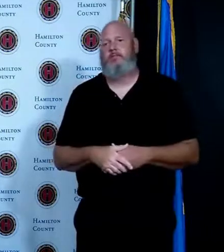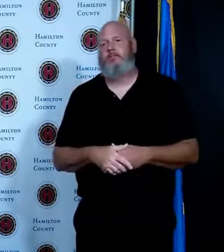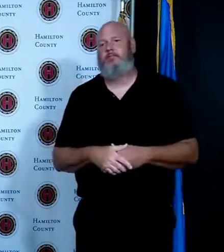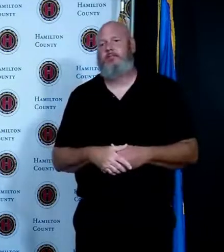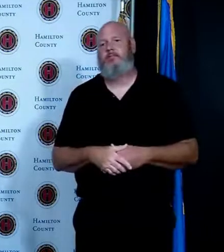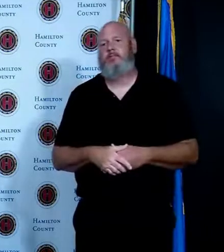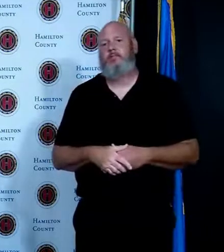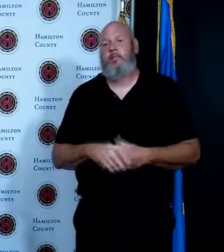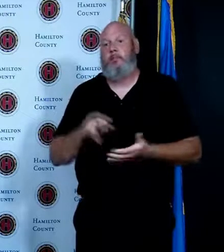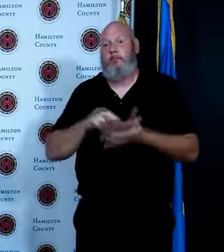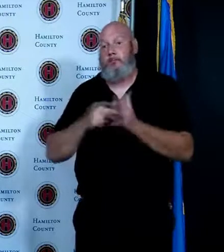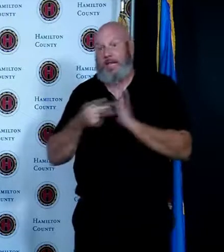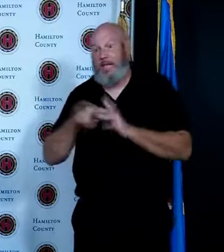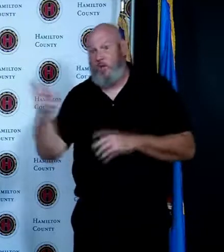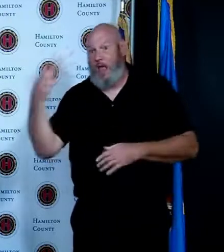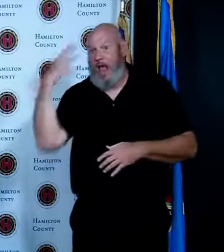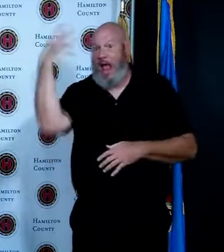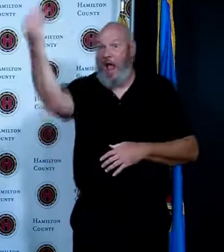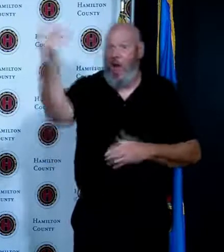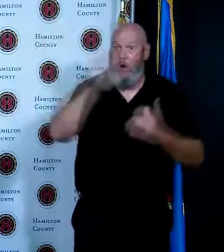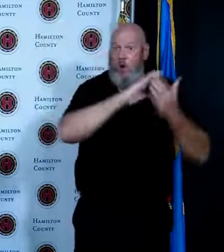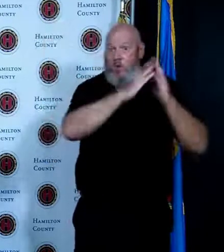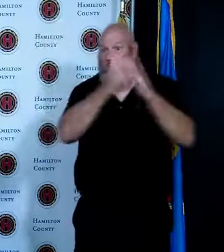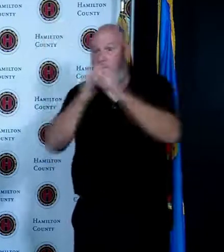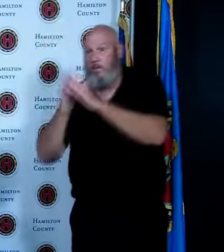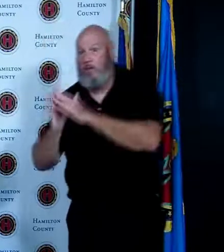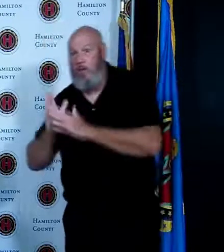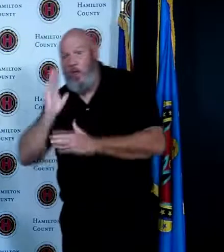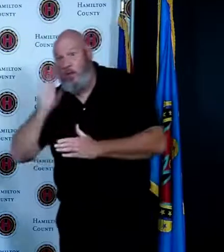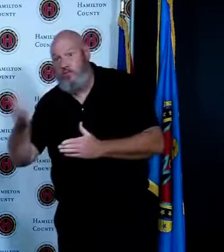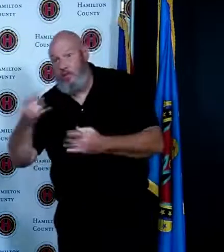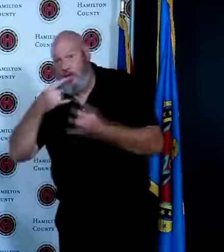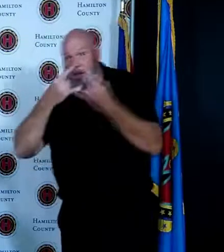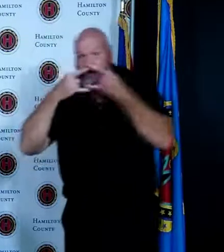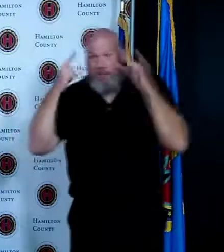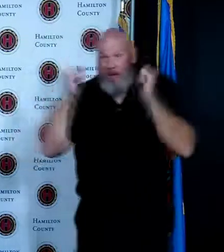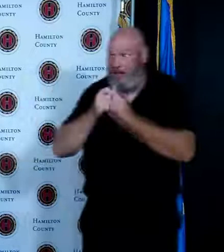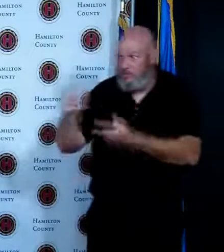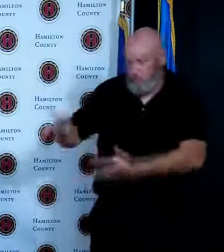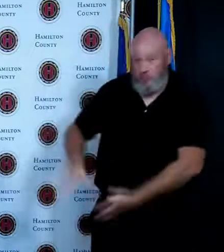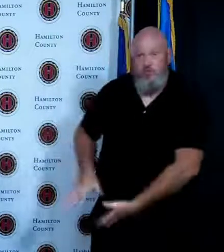stash of masks with whoever's going out in the community so that when you do